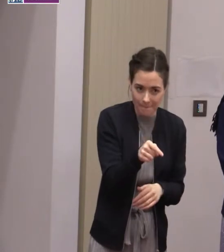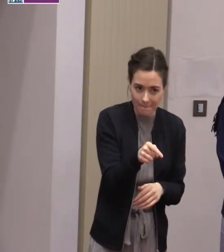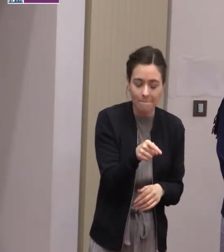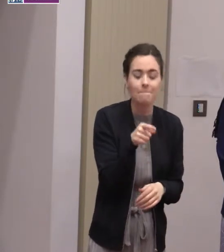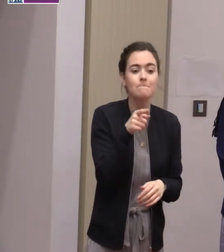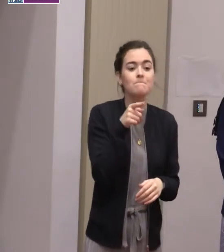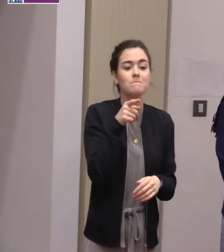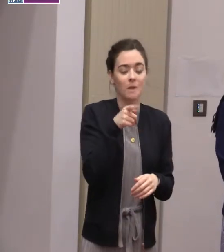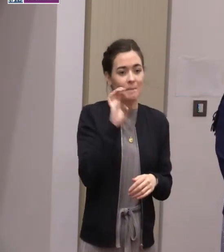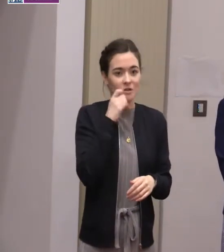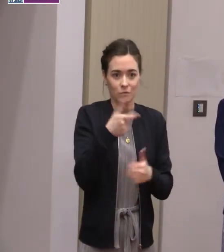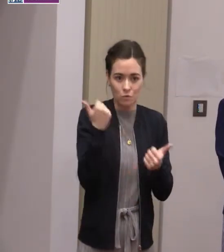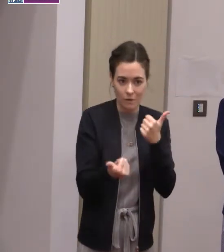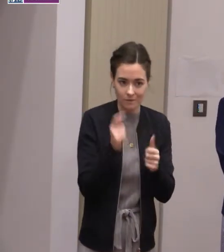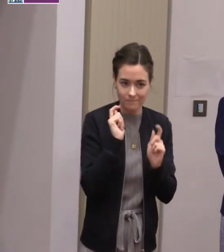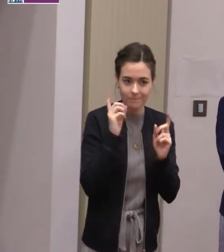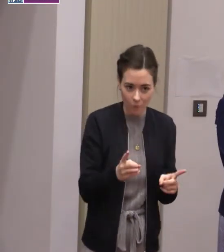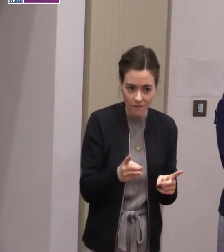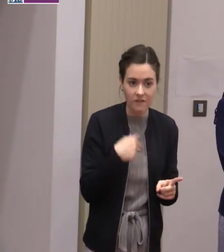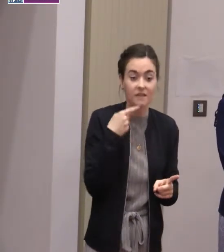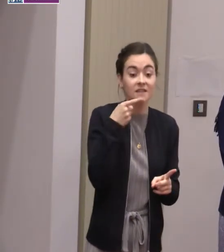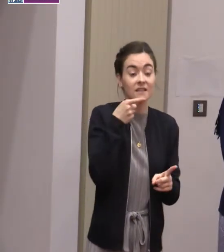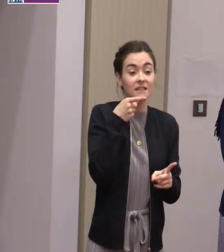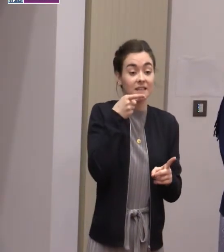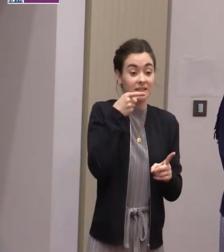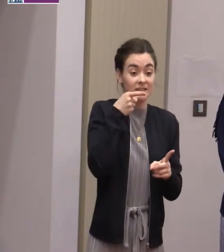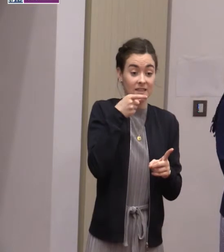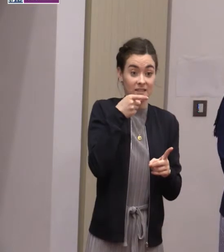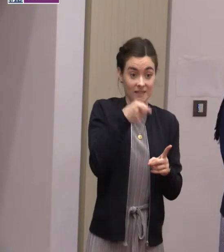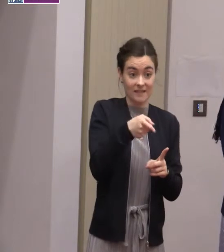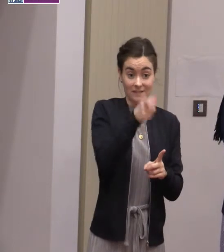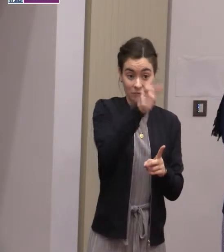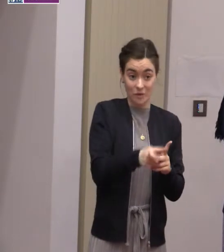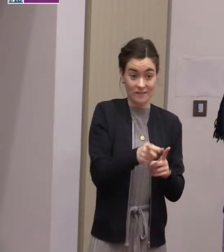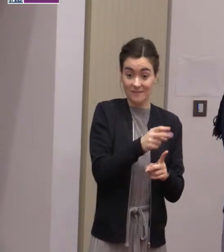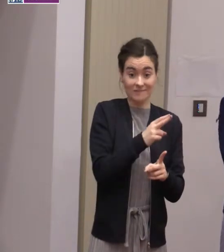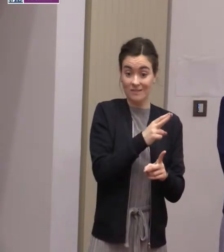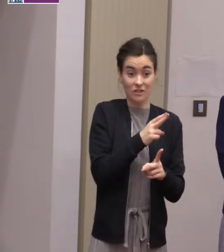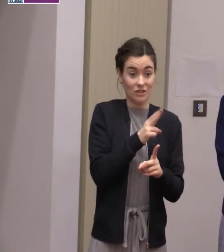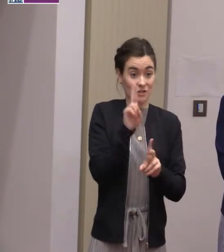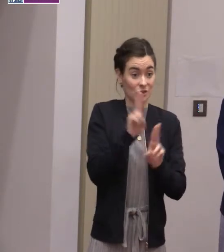order. And this has failed to persuade them that she ought to have custody of the child.